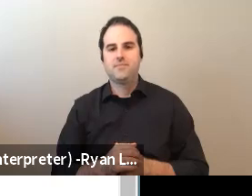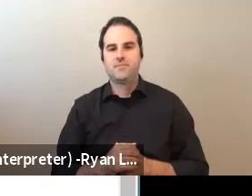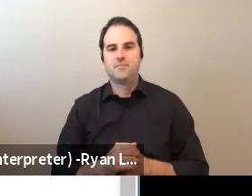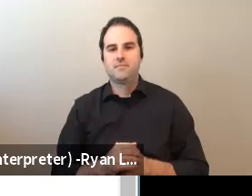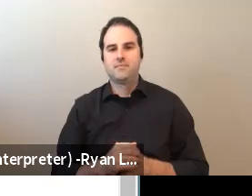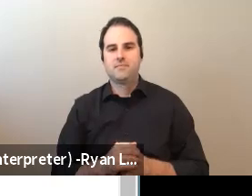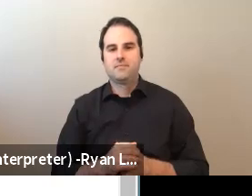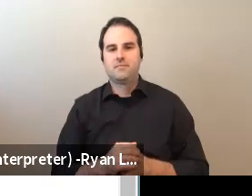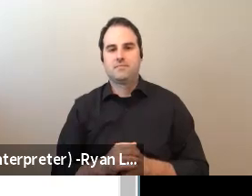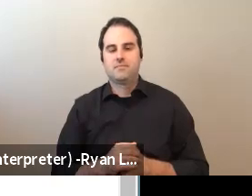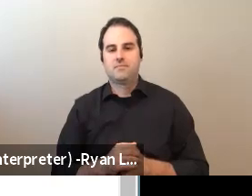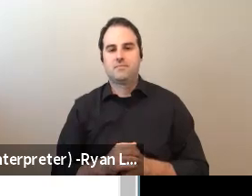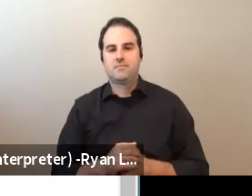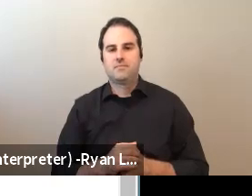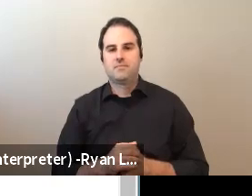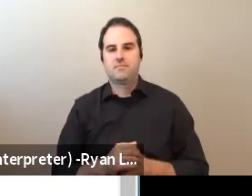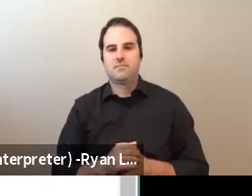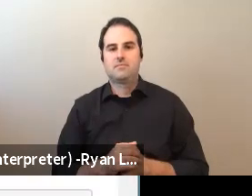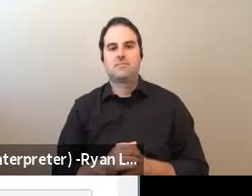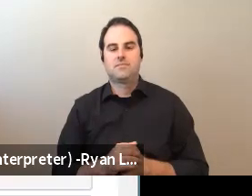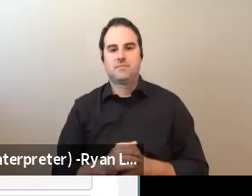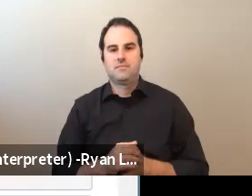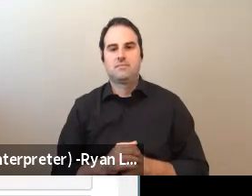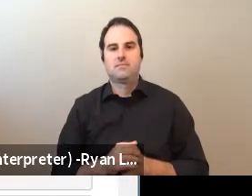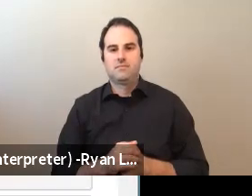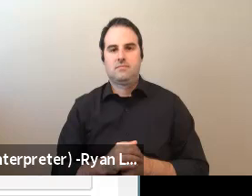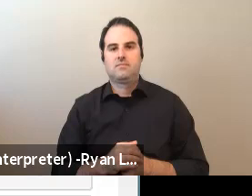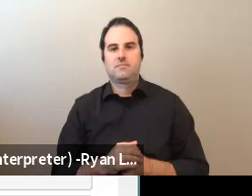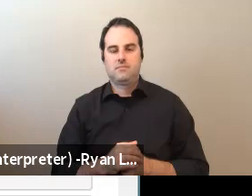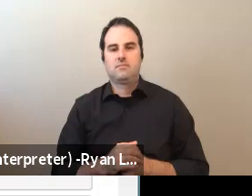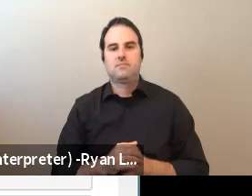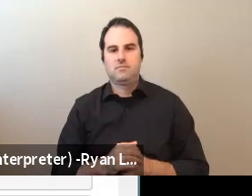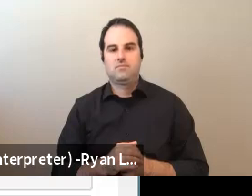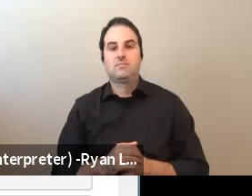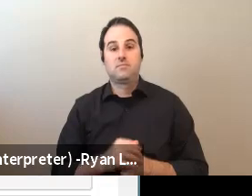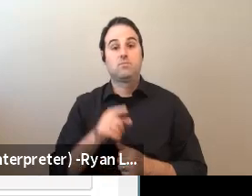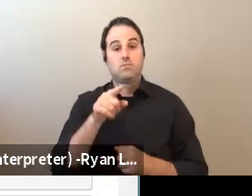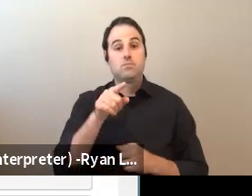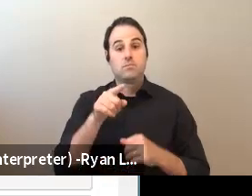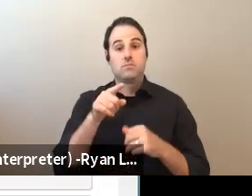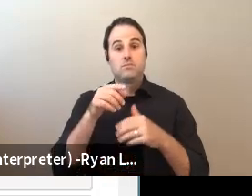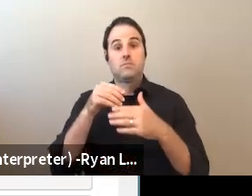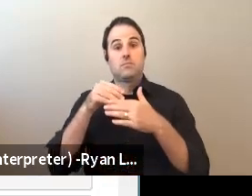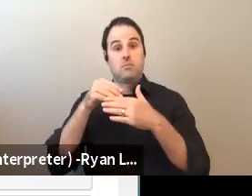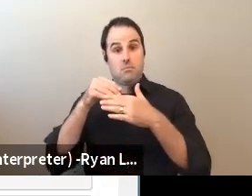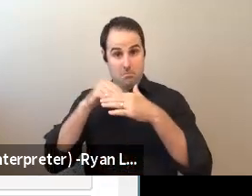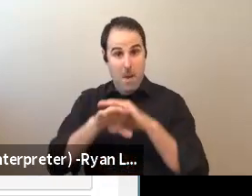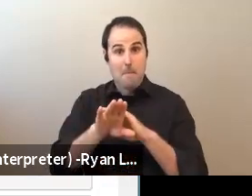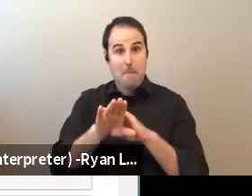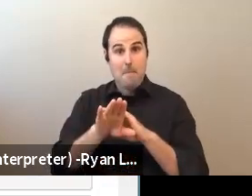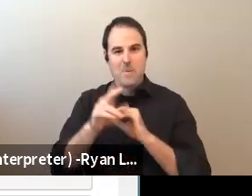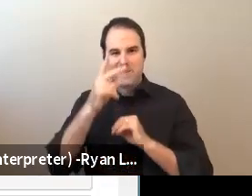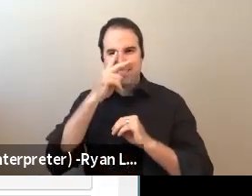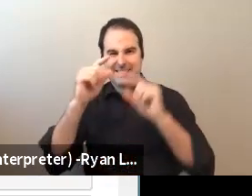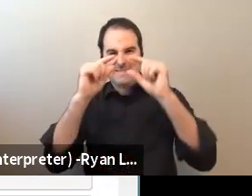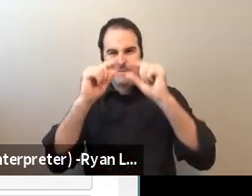Sally Potter: And then once you are into this Canvas course again. You can either go to the OCR collections.